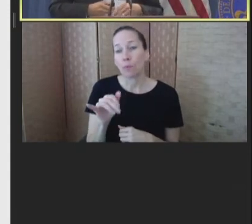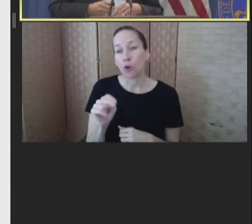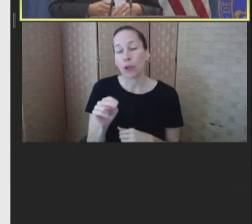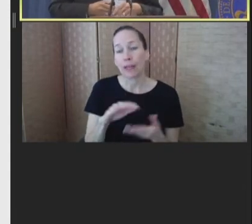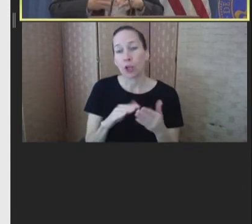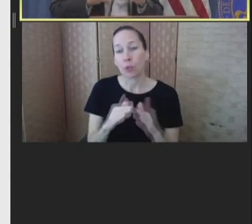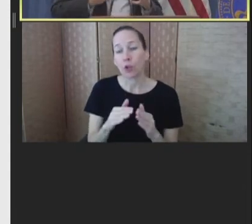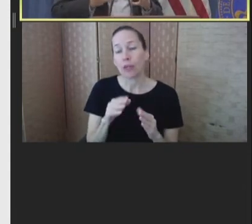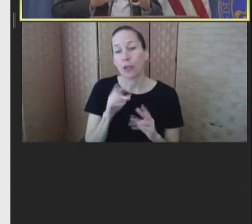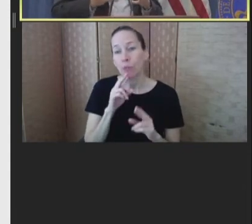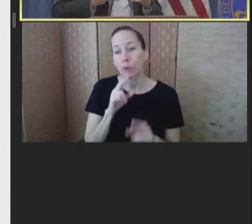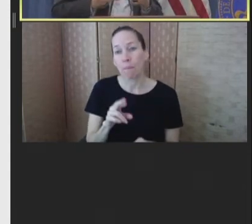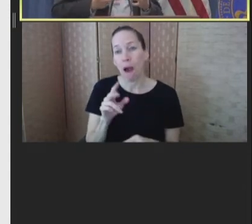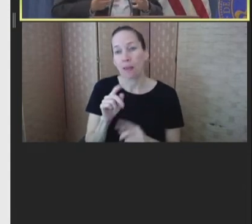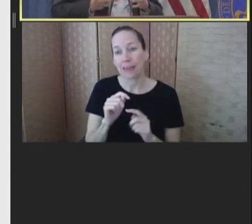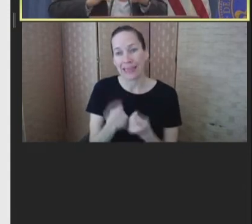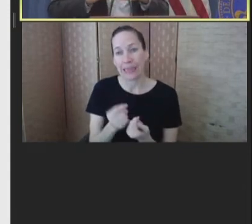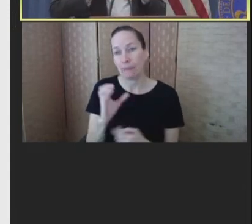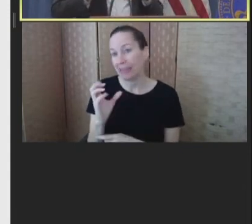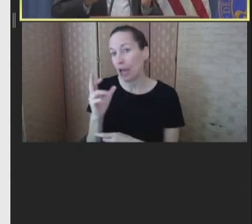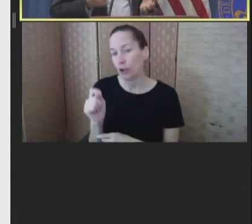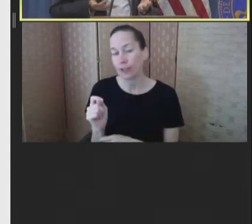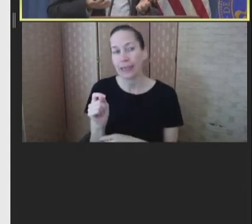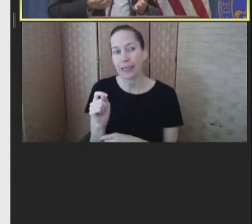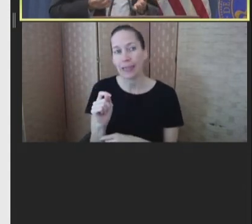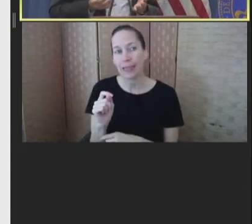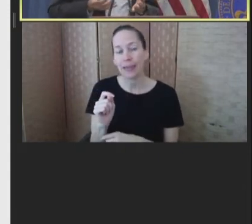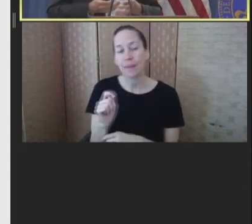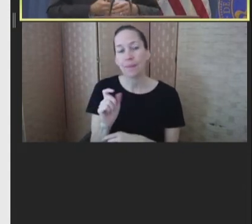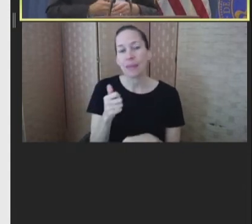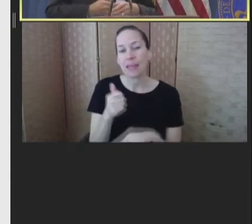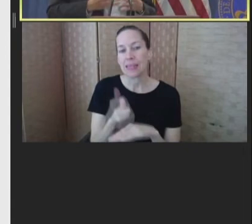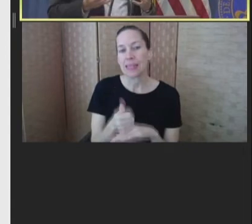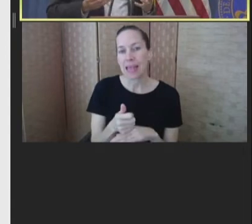This was that family in West Marin -- and those are specific sectors in that community